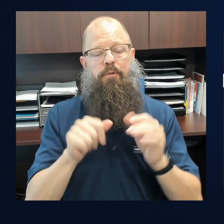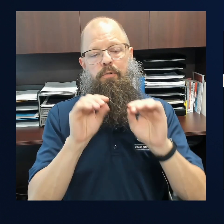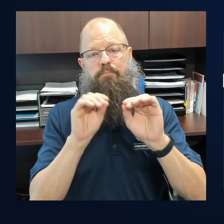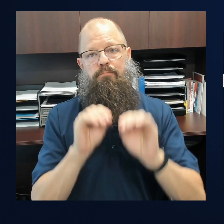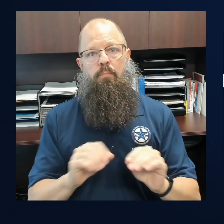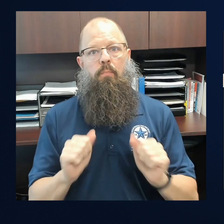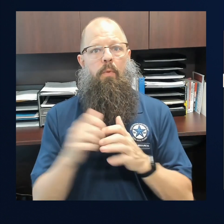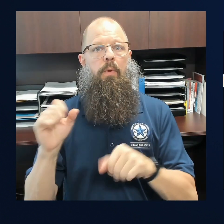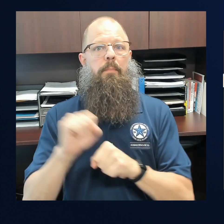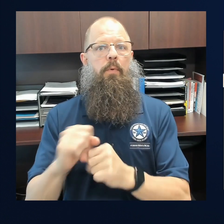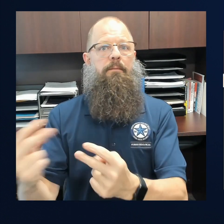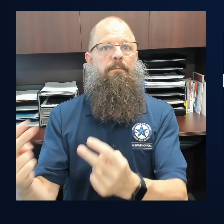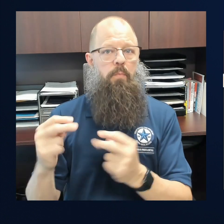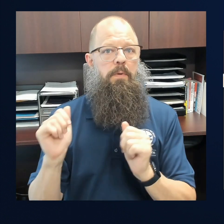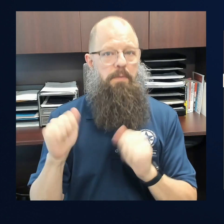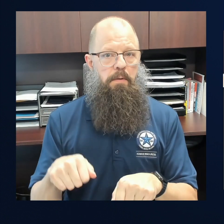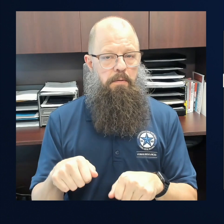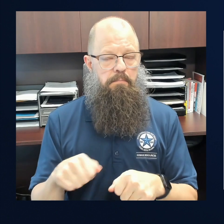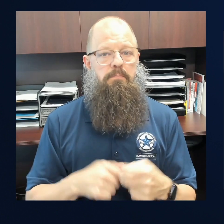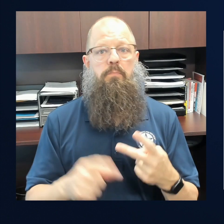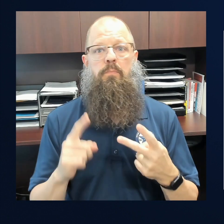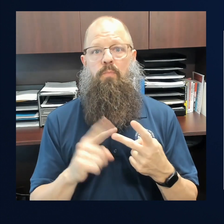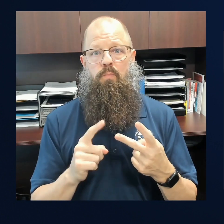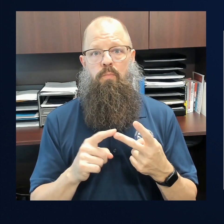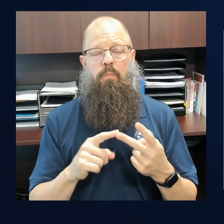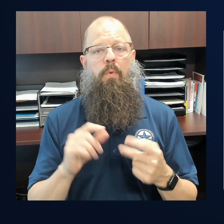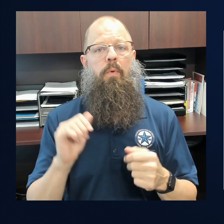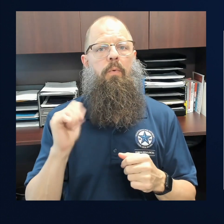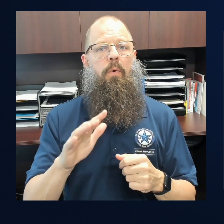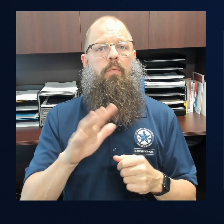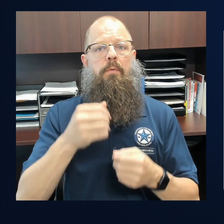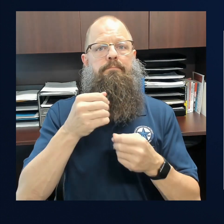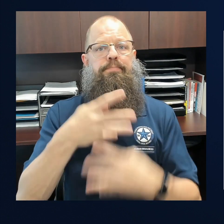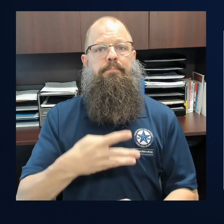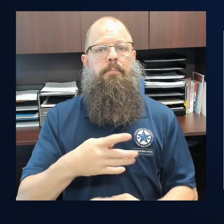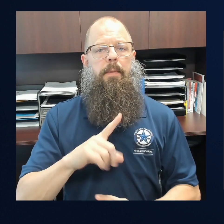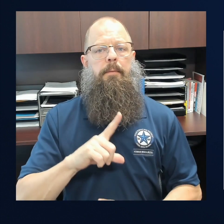or not the employee can view the evaluation so you can input the information without